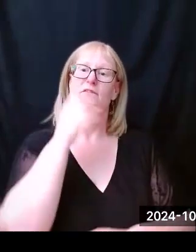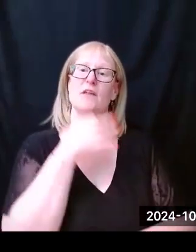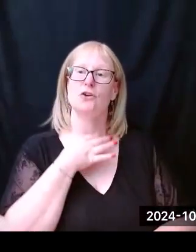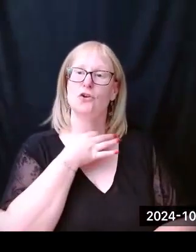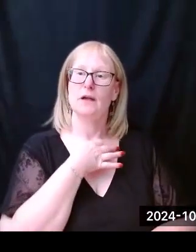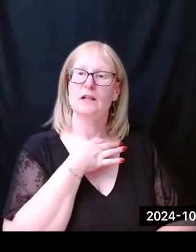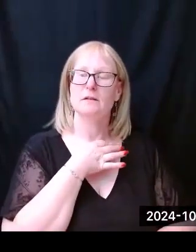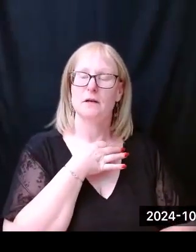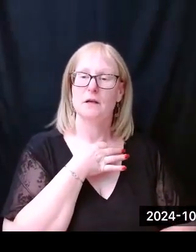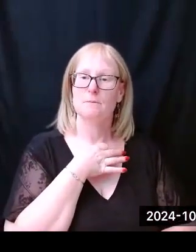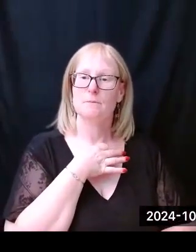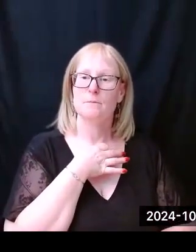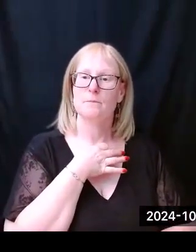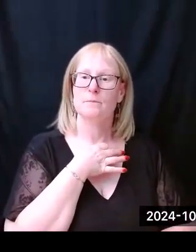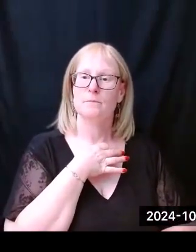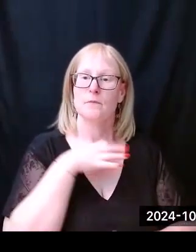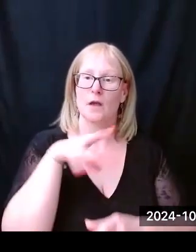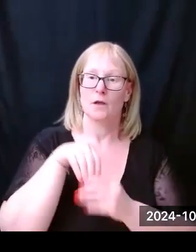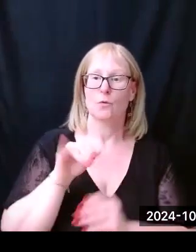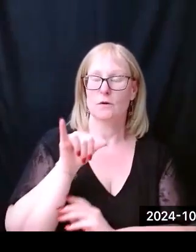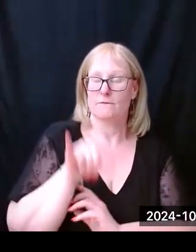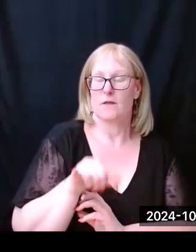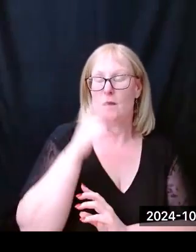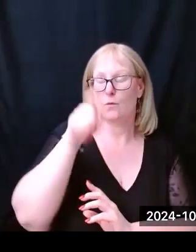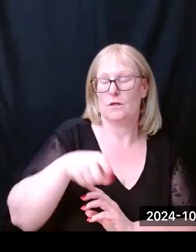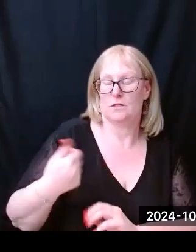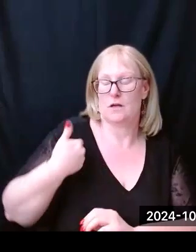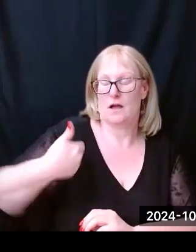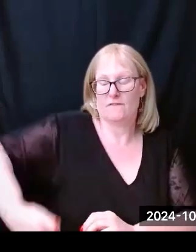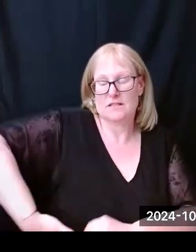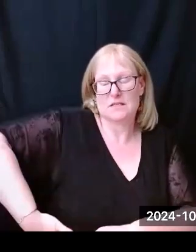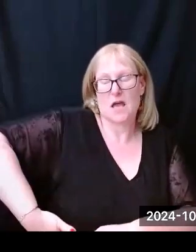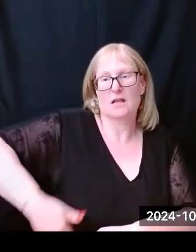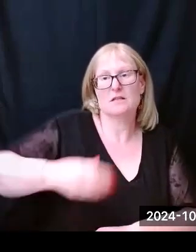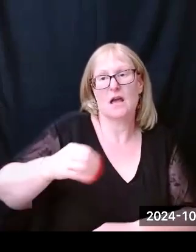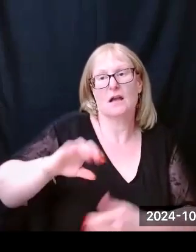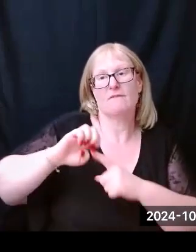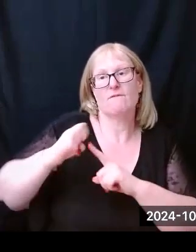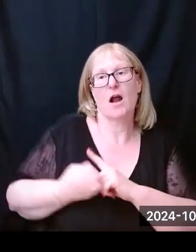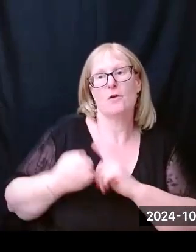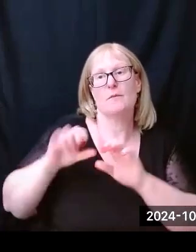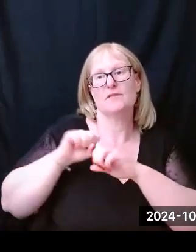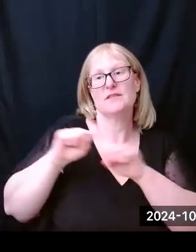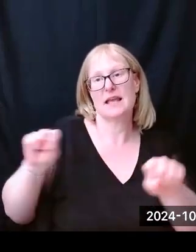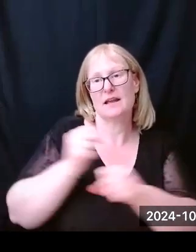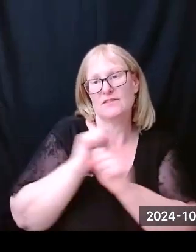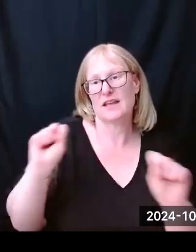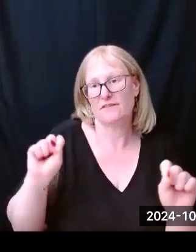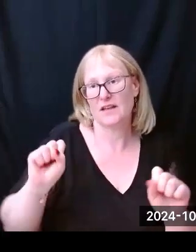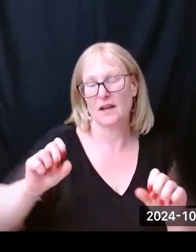in order to do that, we have to have a sense and an environment of safety. And how cool is that? Where we can mess around